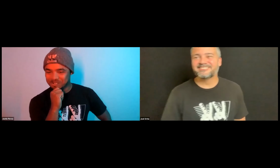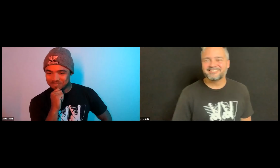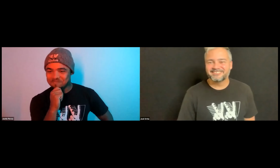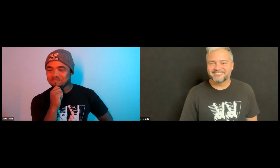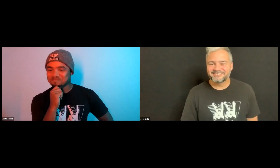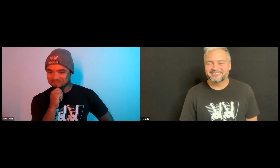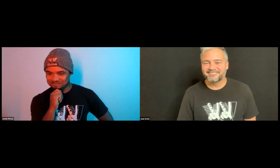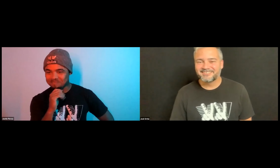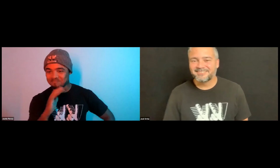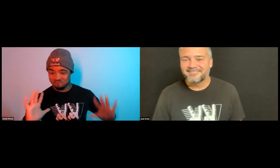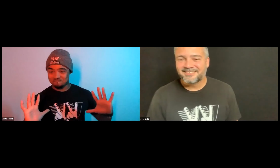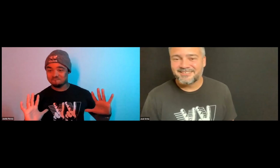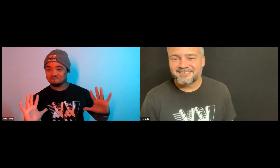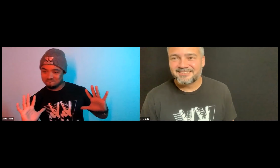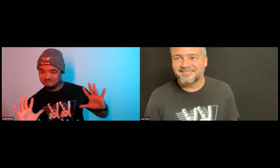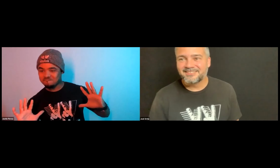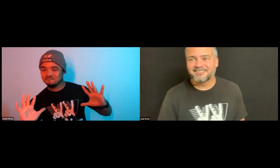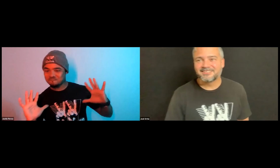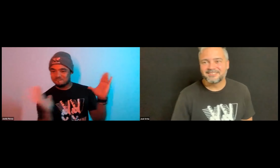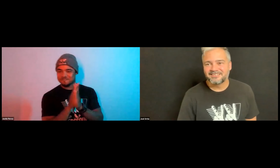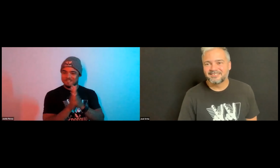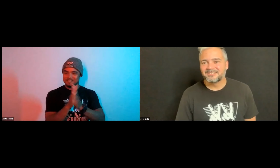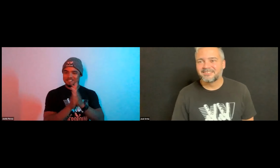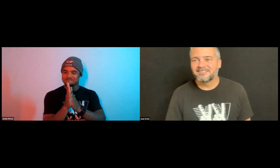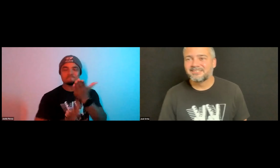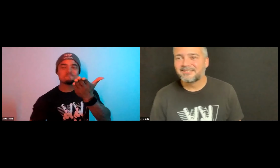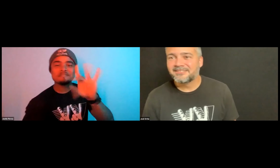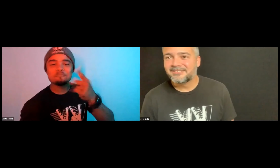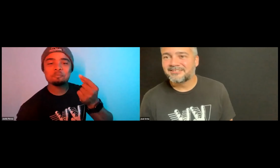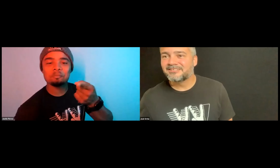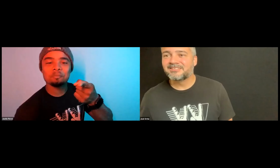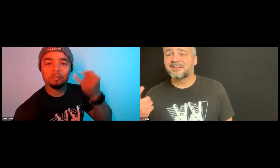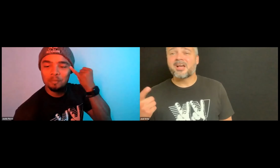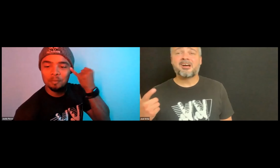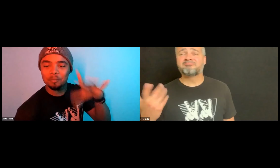Oh, yes. All right. Pick one.